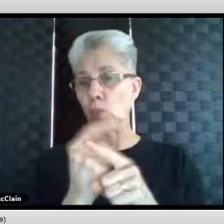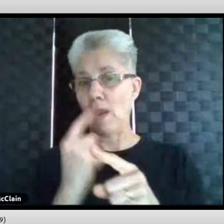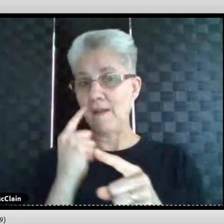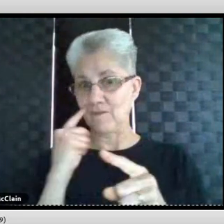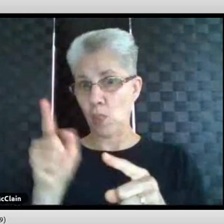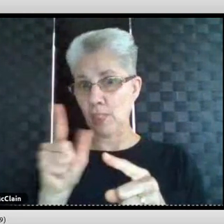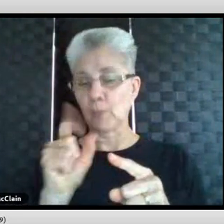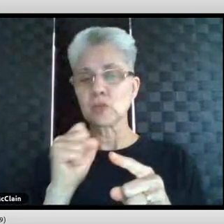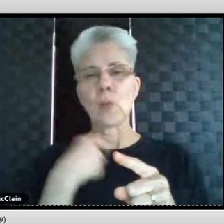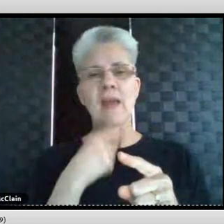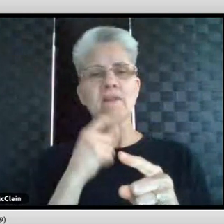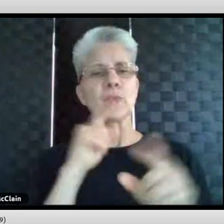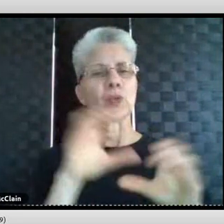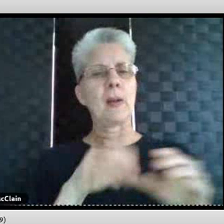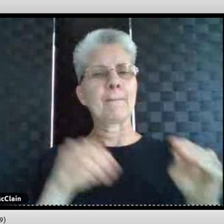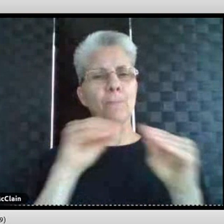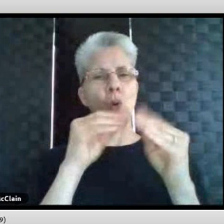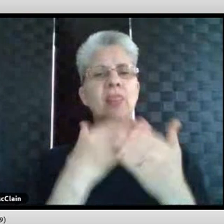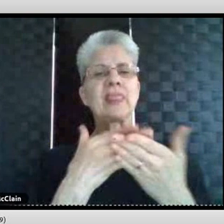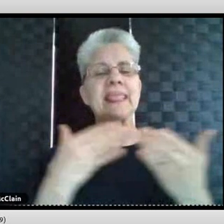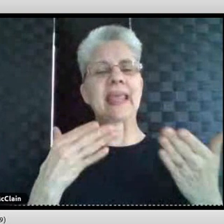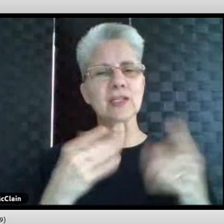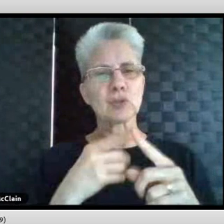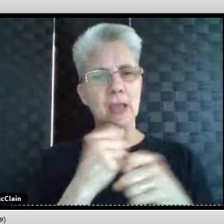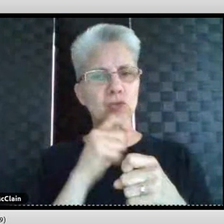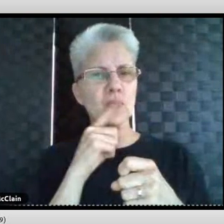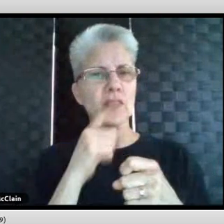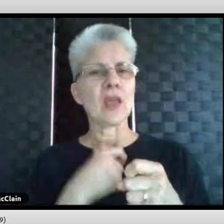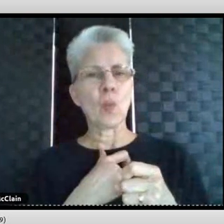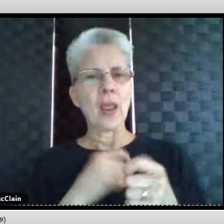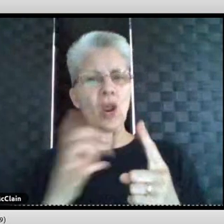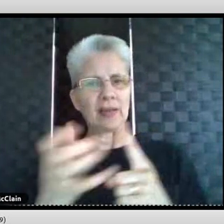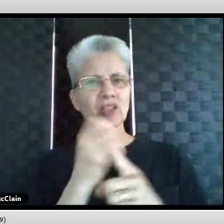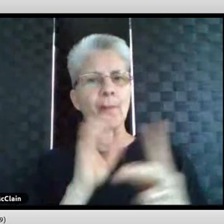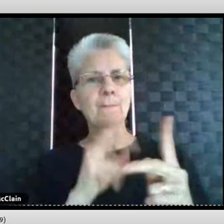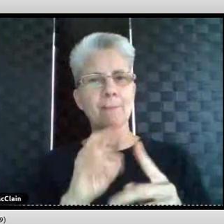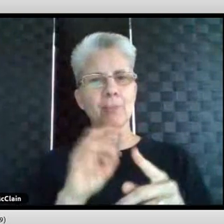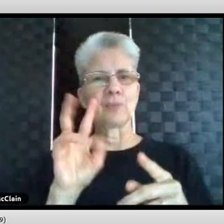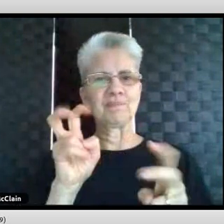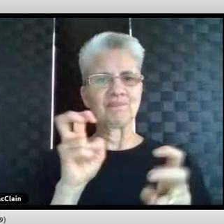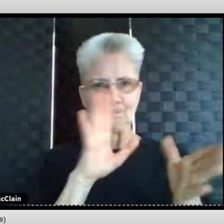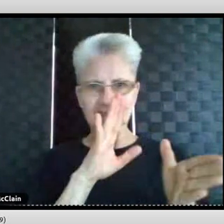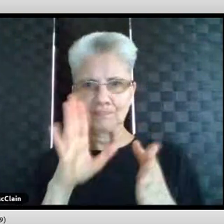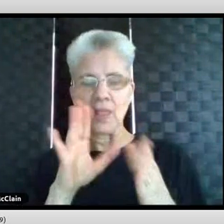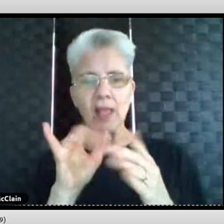and so we need to be doing more things to make sure we're catching those people by the tail, because the competition is out there.